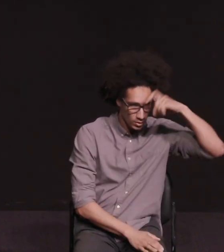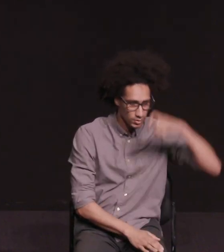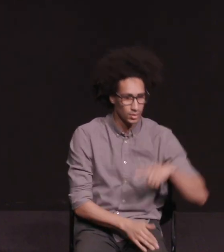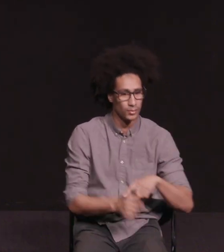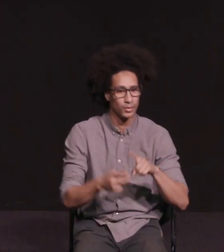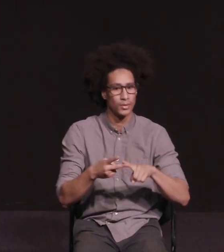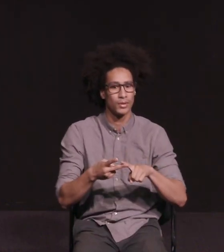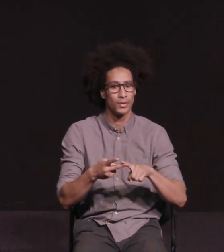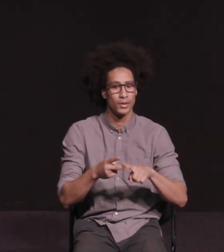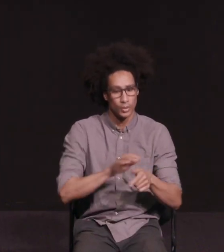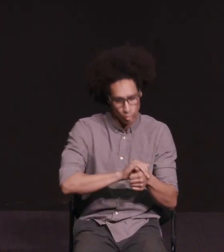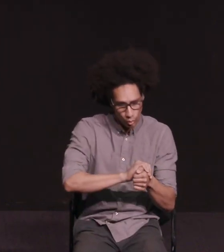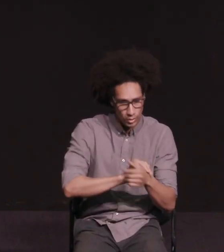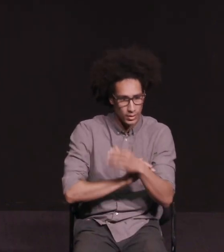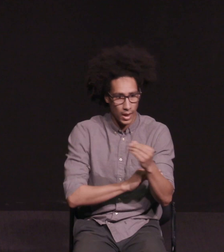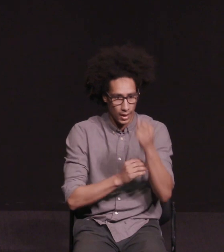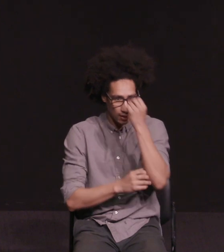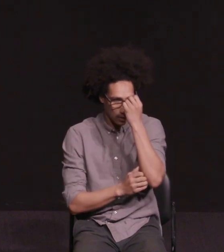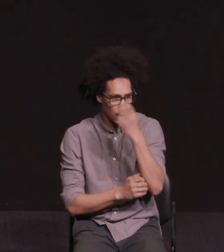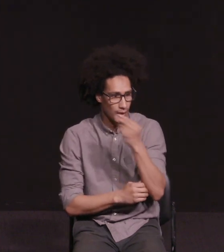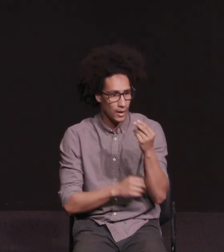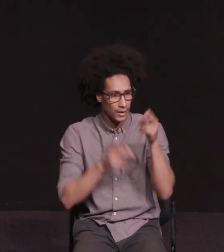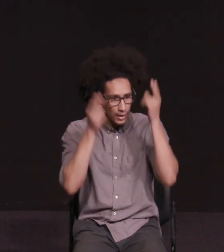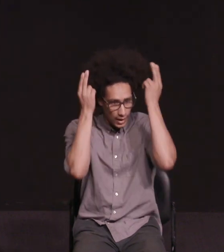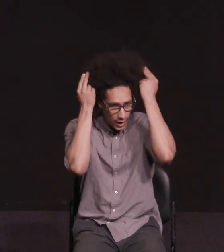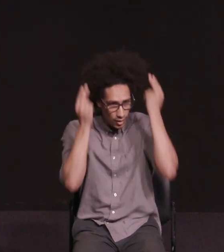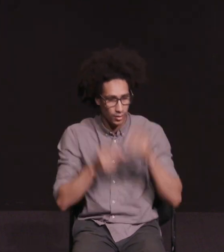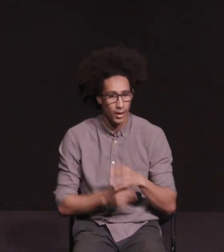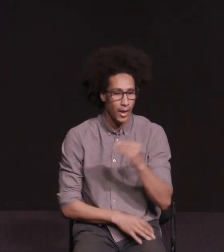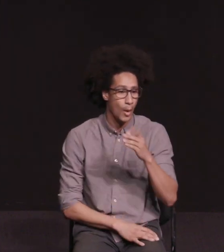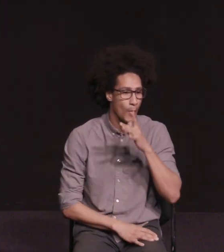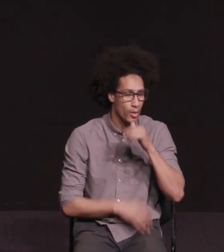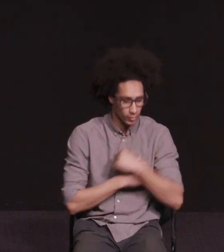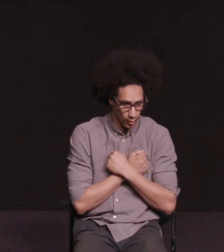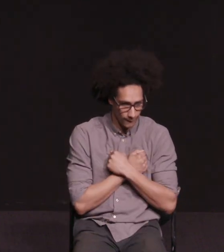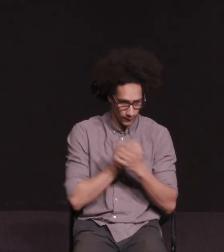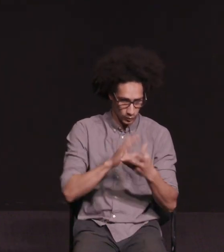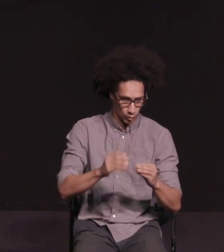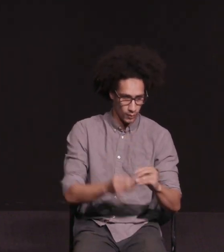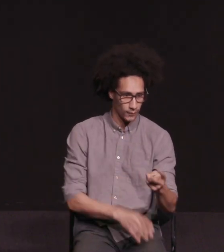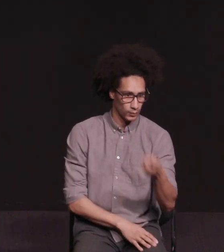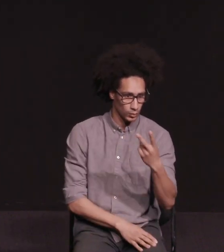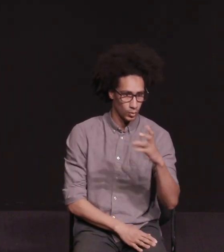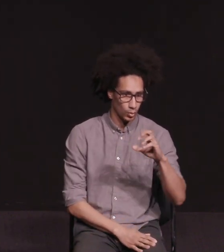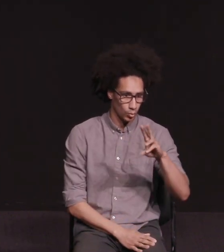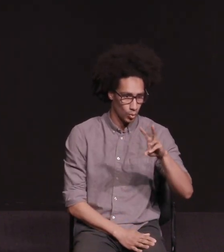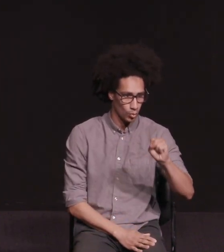Hare," and "A Mother's Love," a story of two crows, were among them.